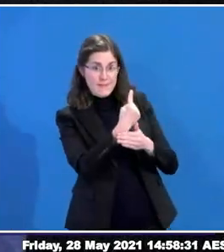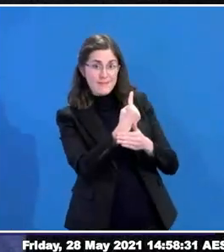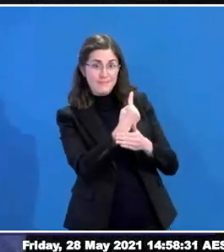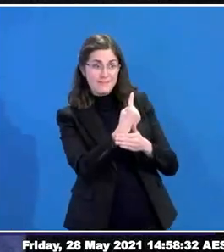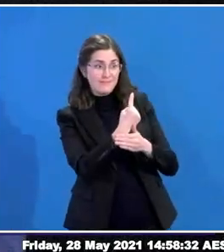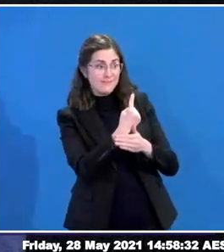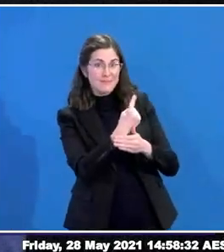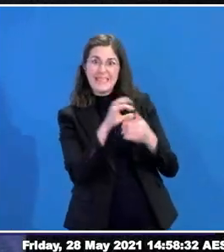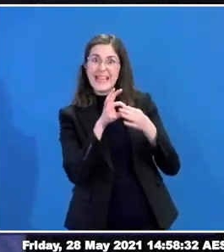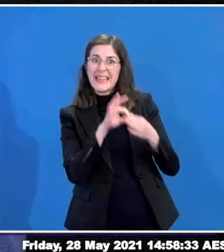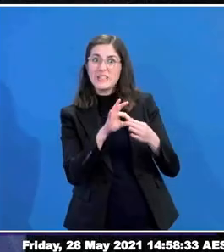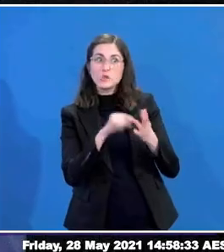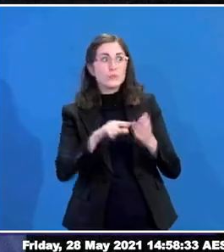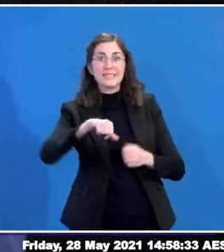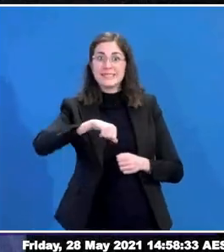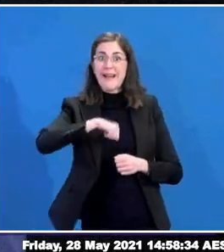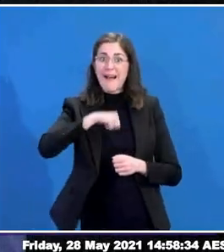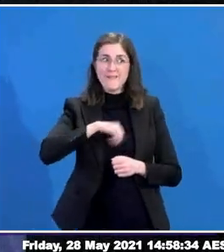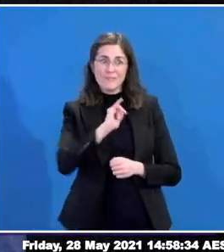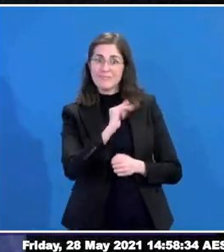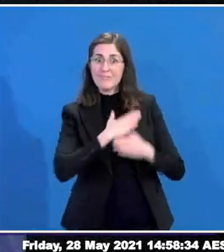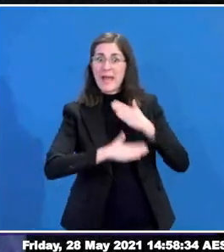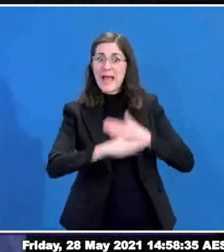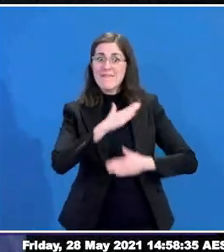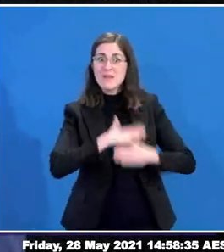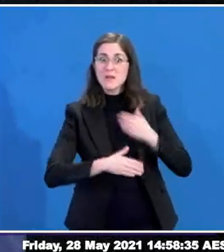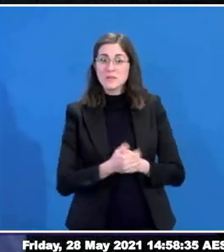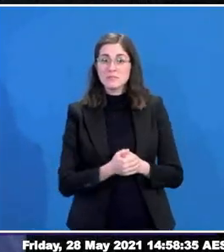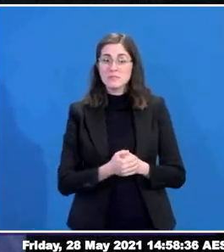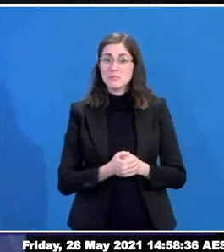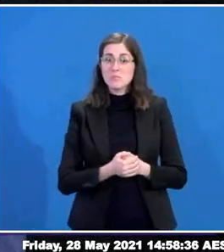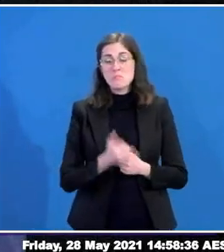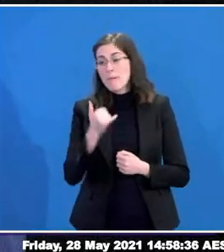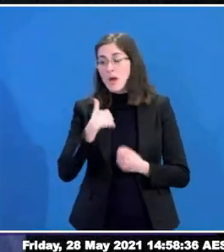If a complaint or a reportable incident comes in, there is an allegation of